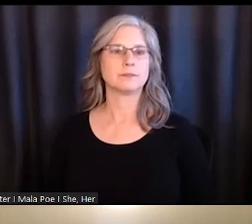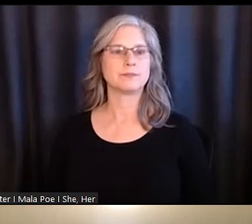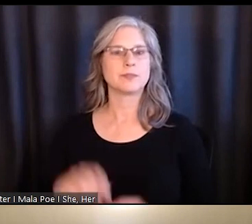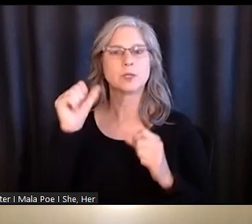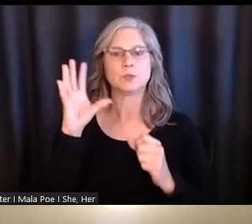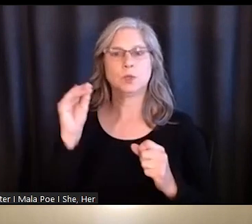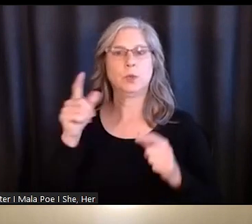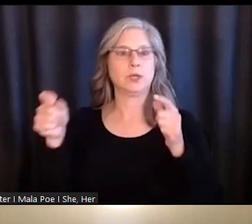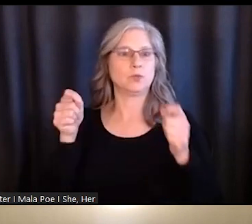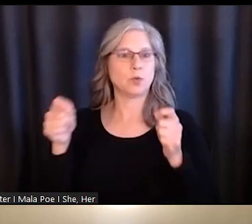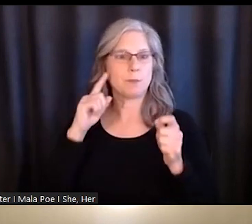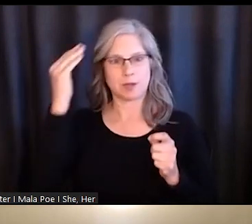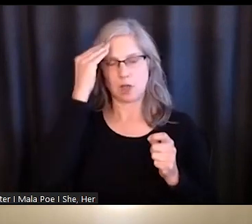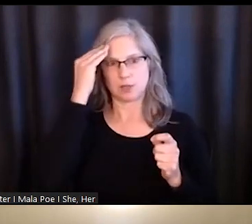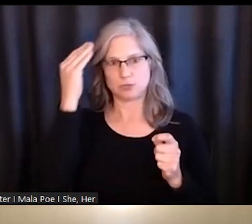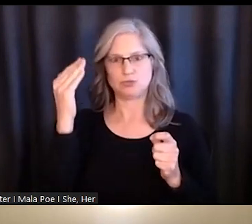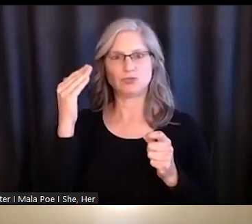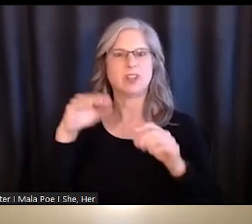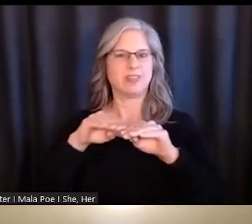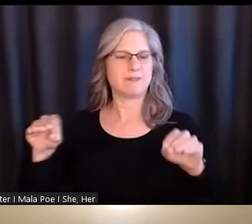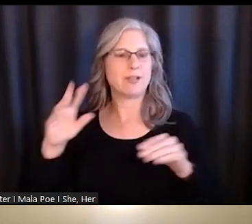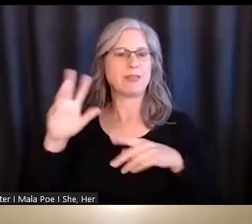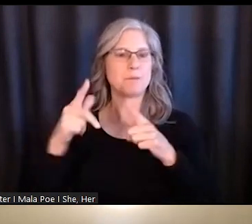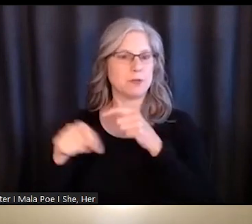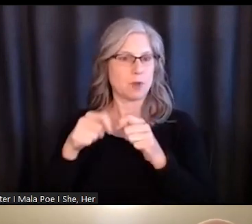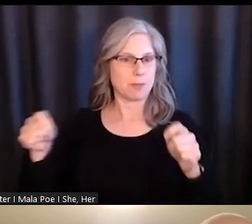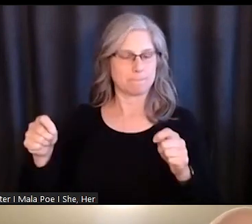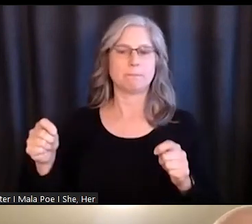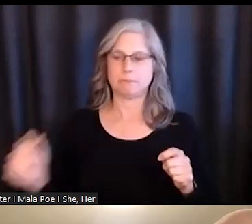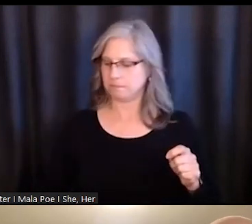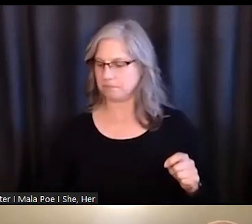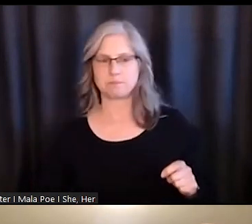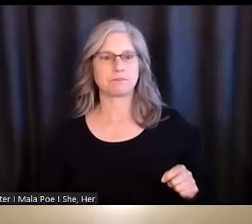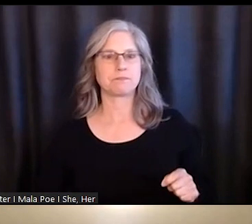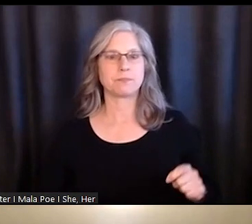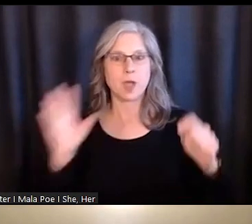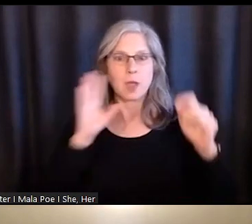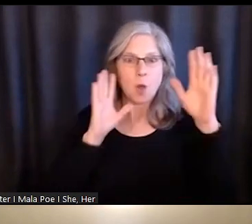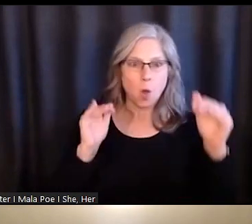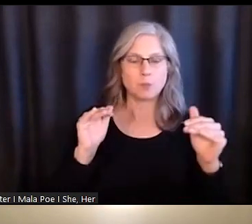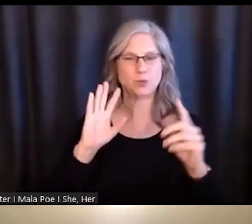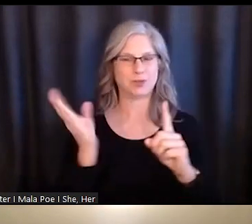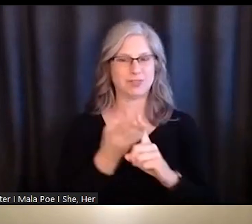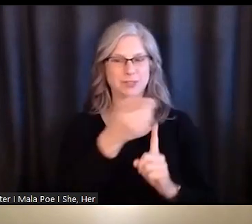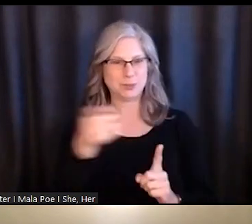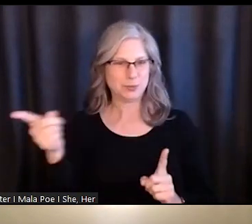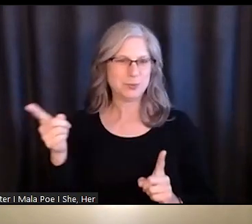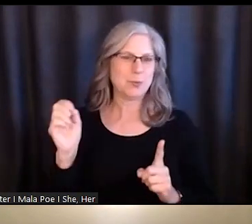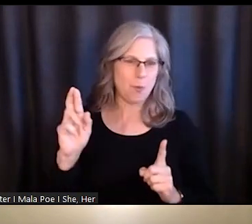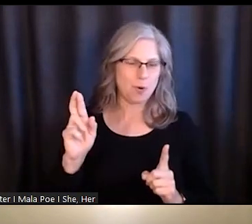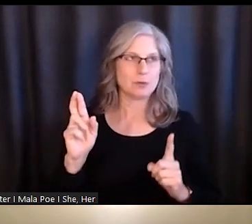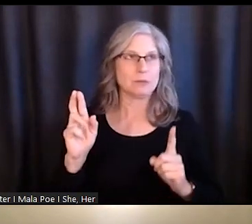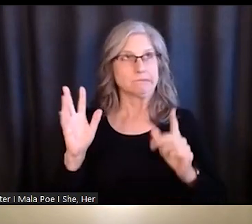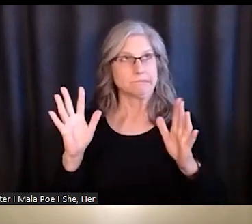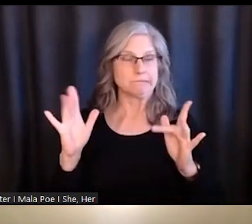So, let me wrap this all up now. So what I hope to have convinced you of, or at least, attempted to convince you of,